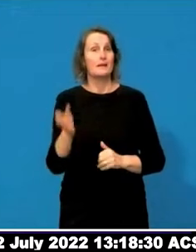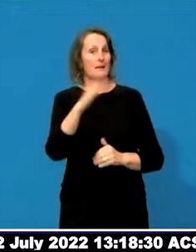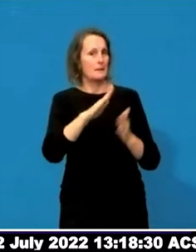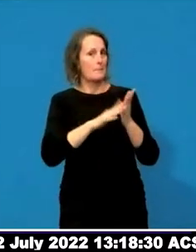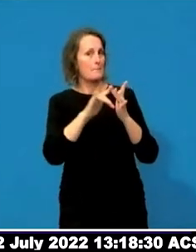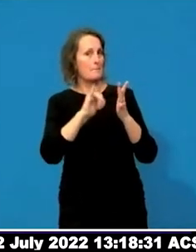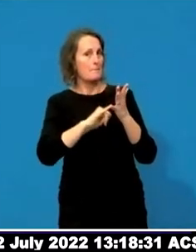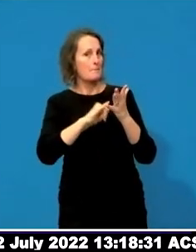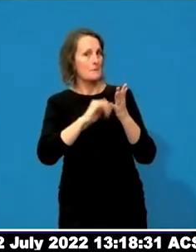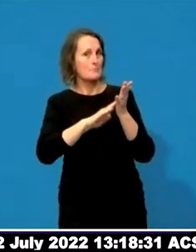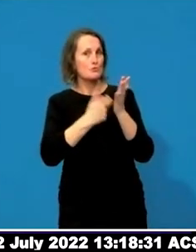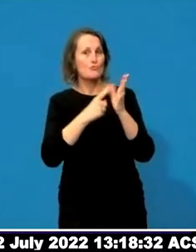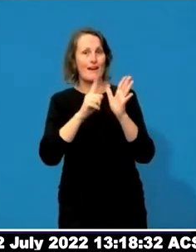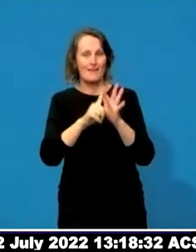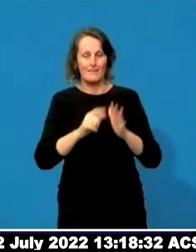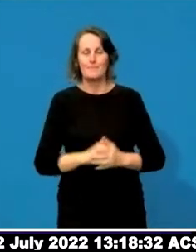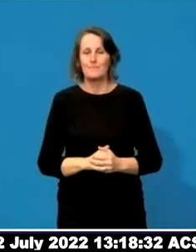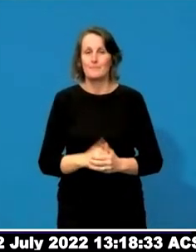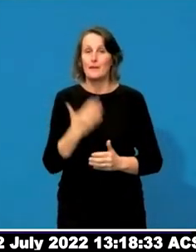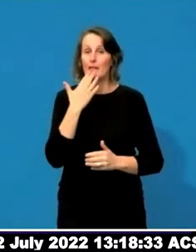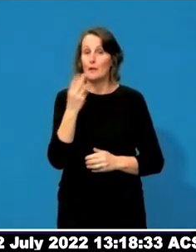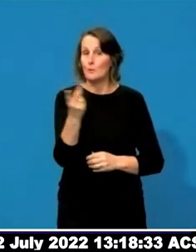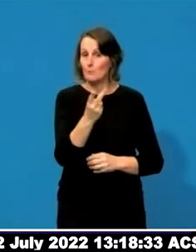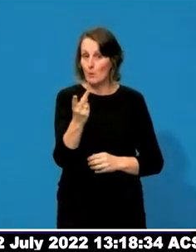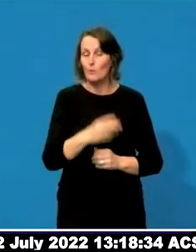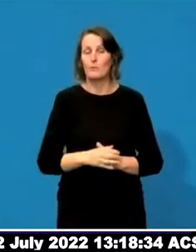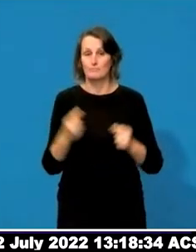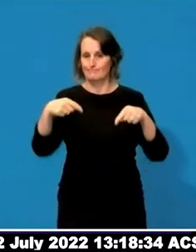Mrs Smith and Ms McRae thank you for coming to the Royal Commission